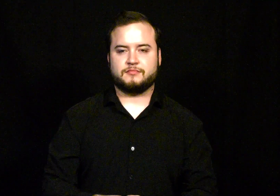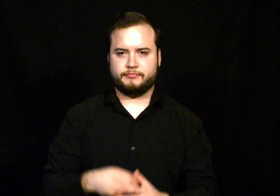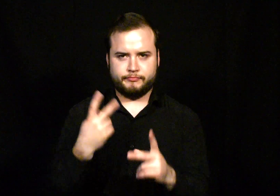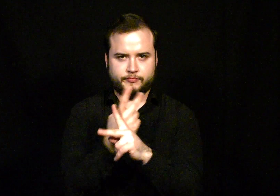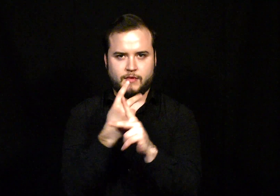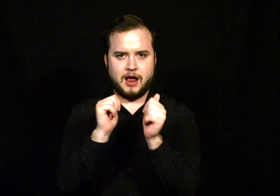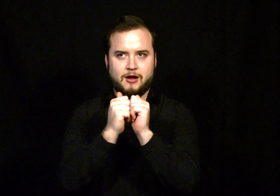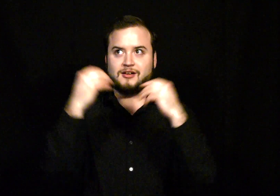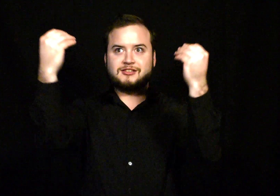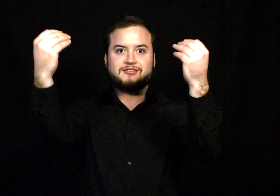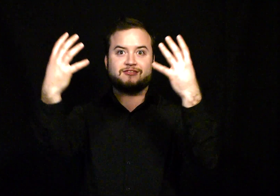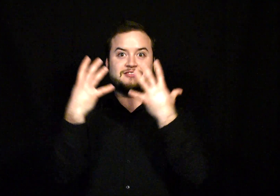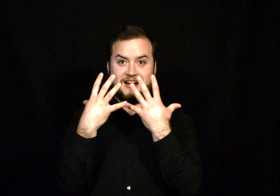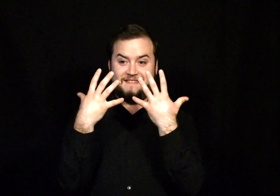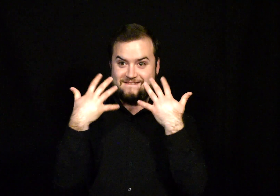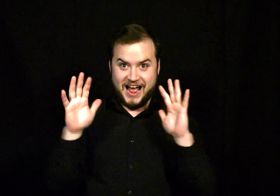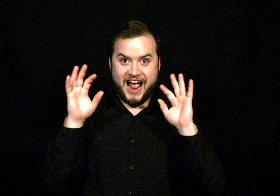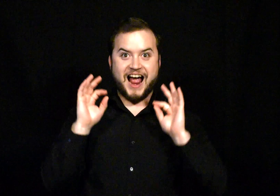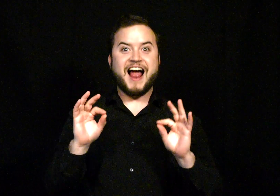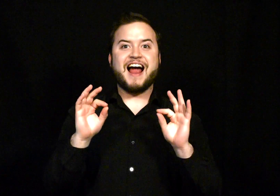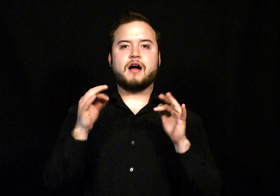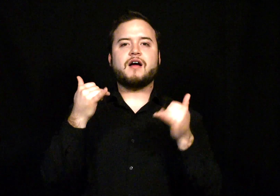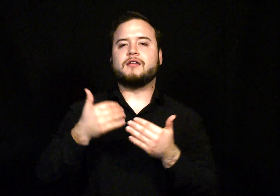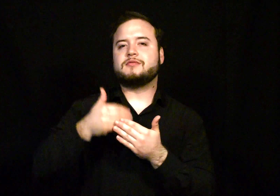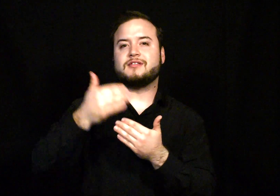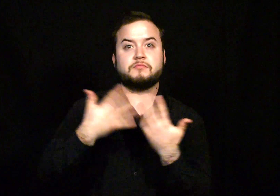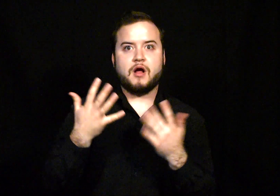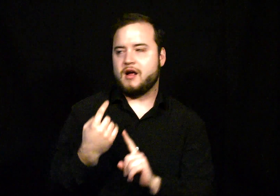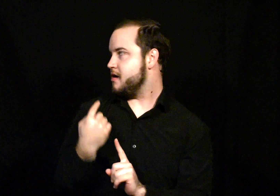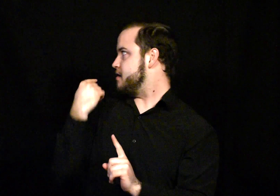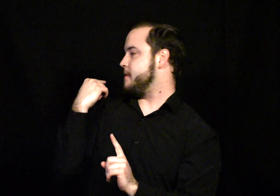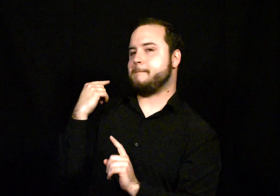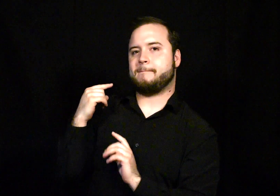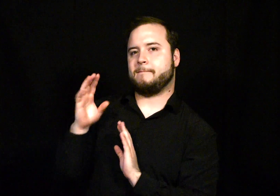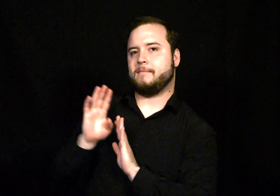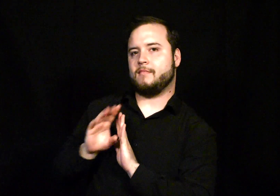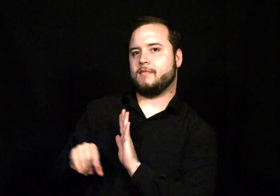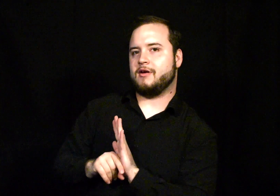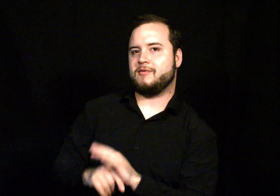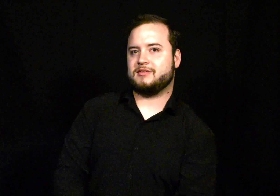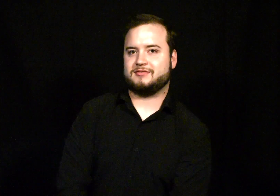Now that you’re figured out how to shine the light on yourself, let’s check the scene behind you.